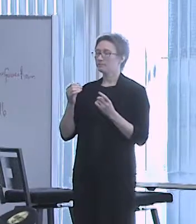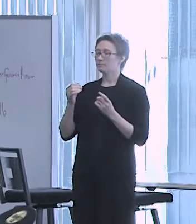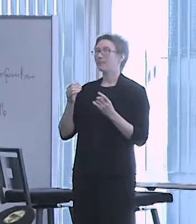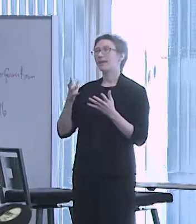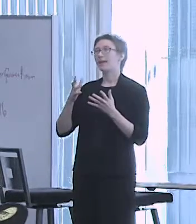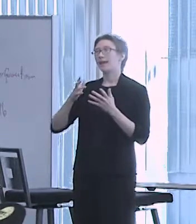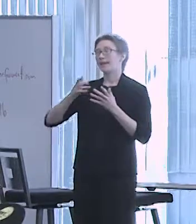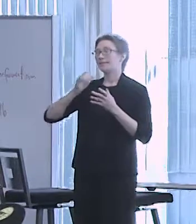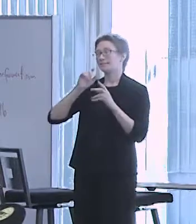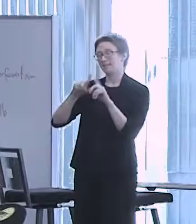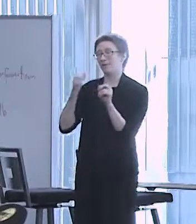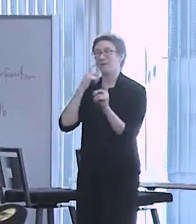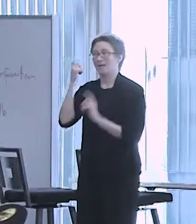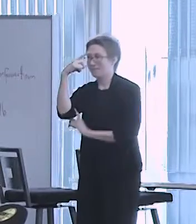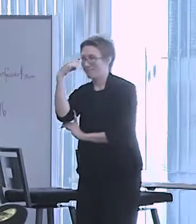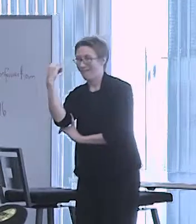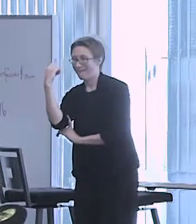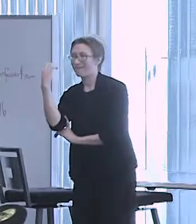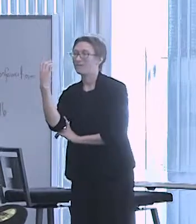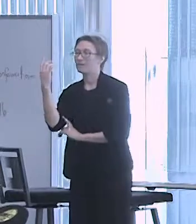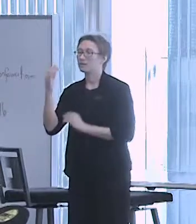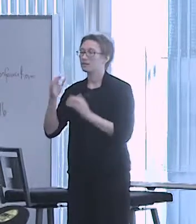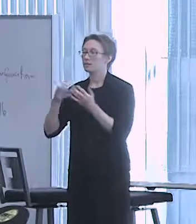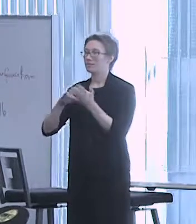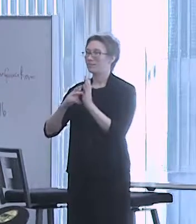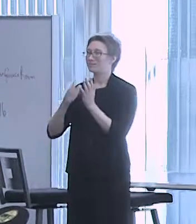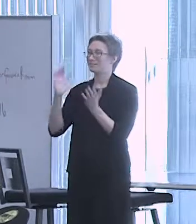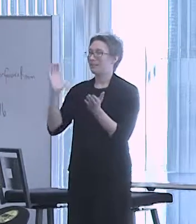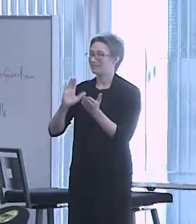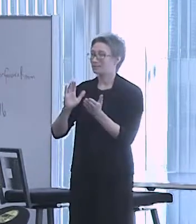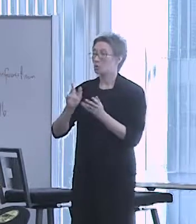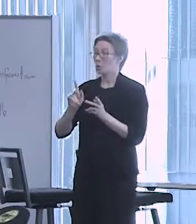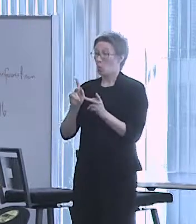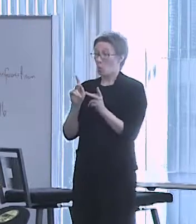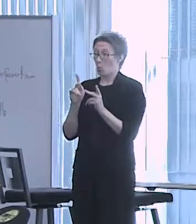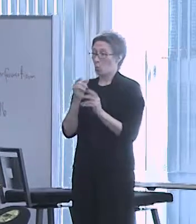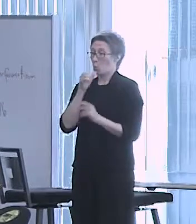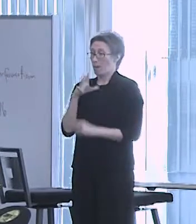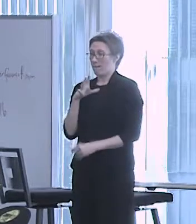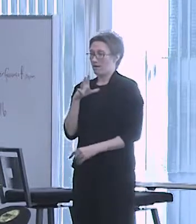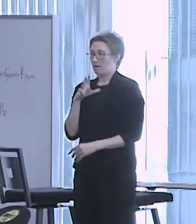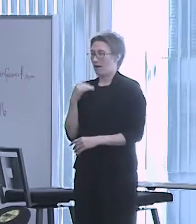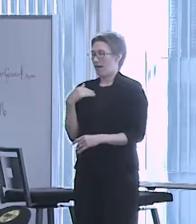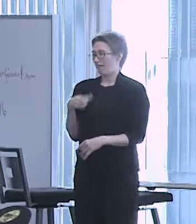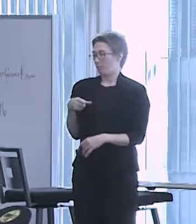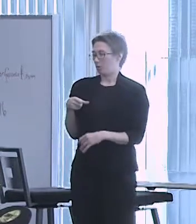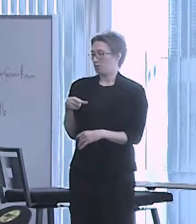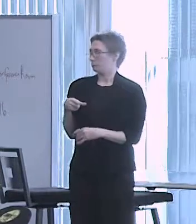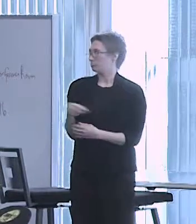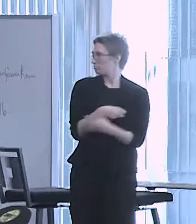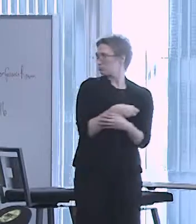Women snatching their purses away from me on the bus. Having the cops called on me in a Walgreens